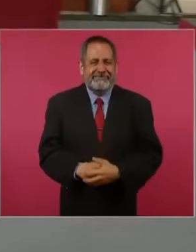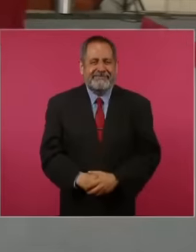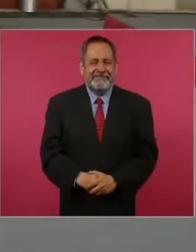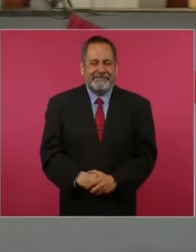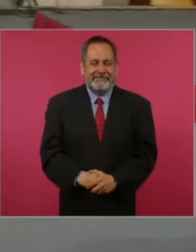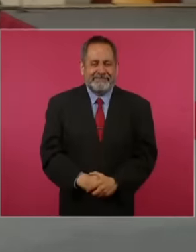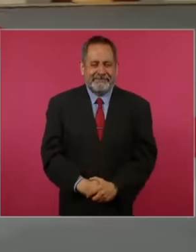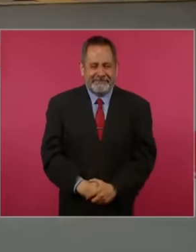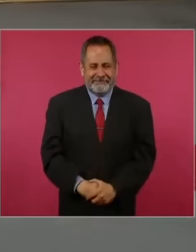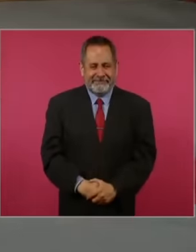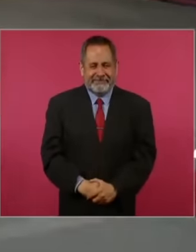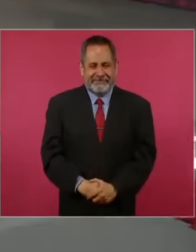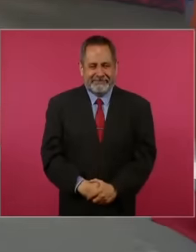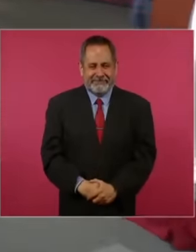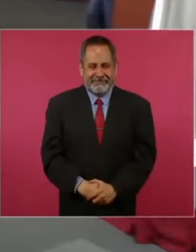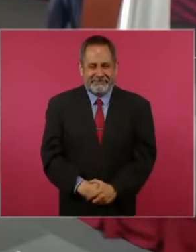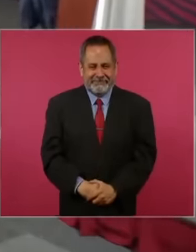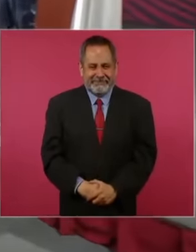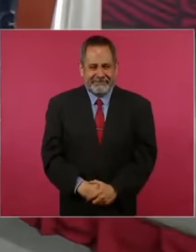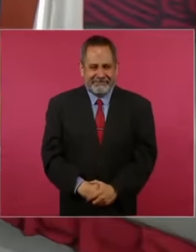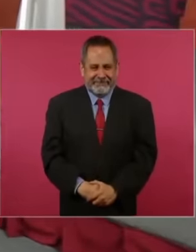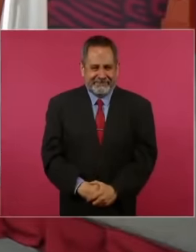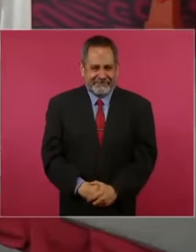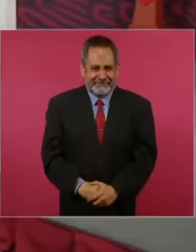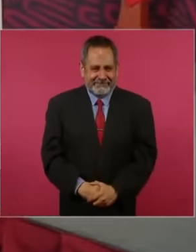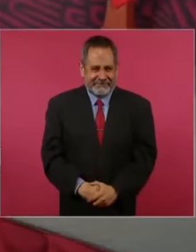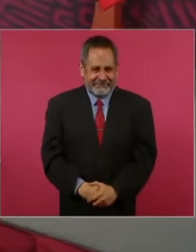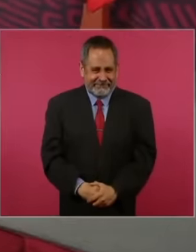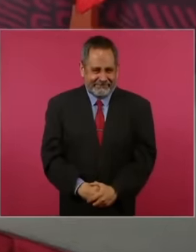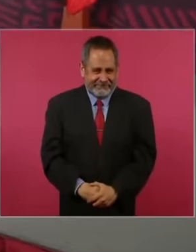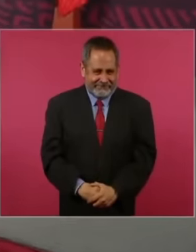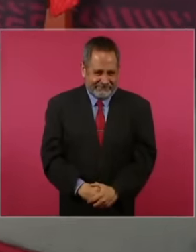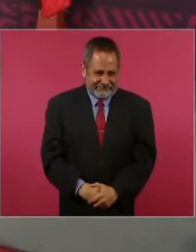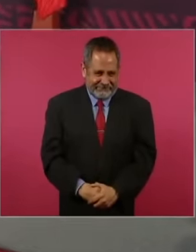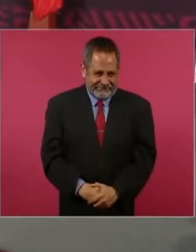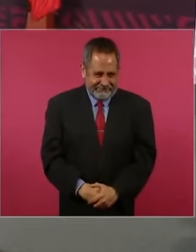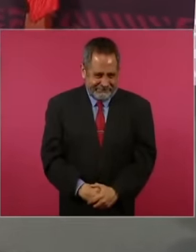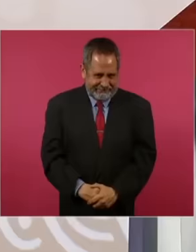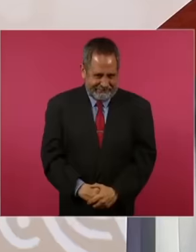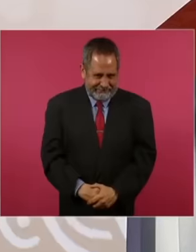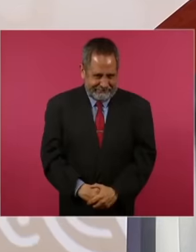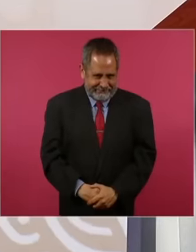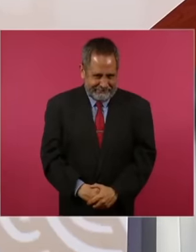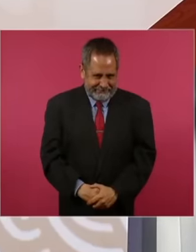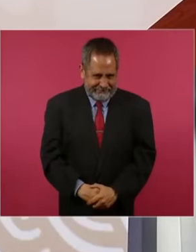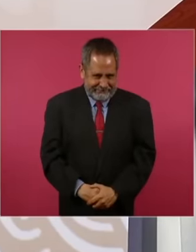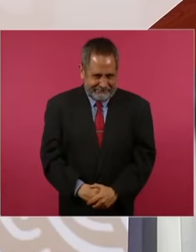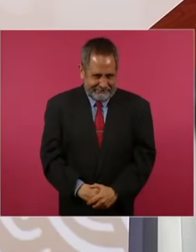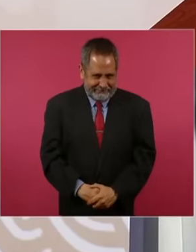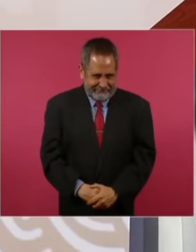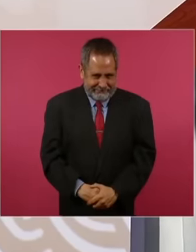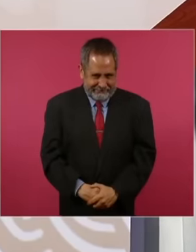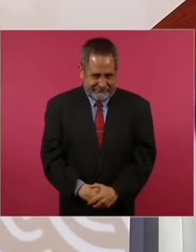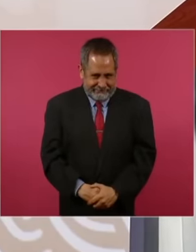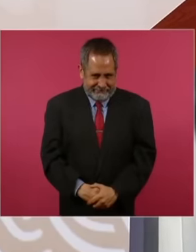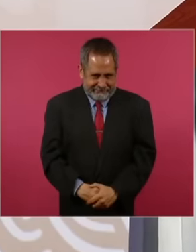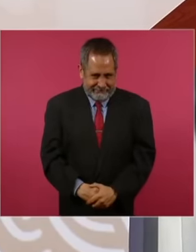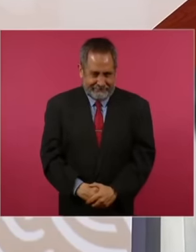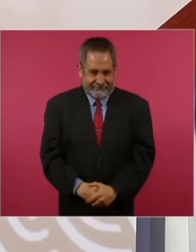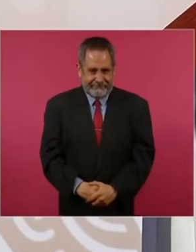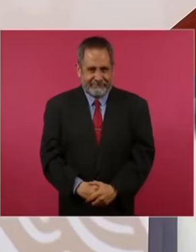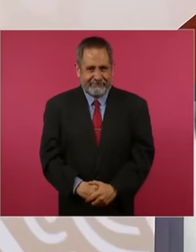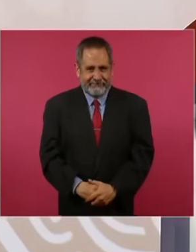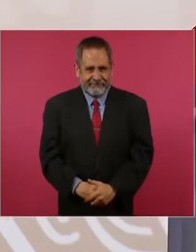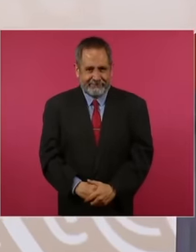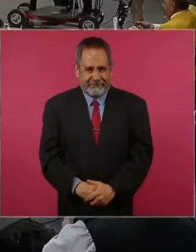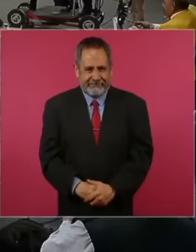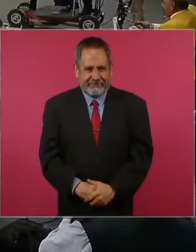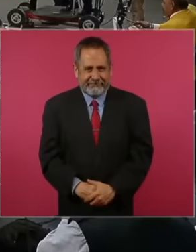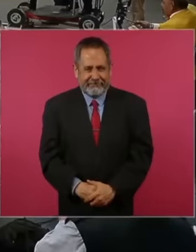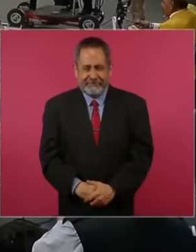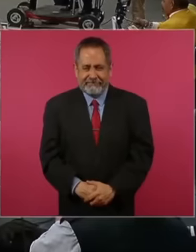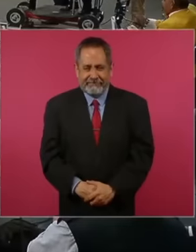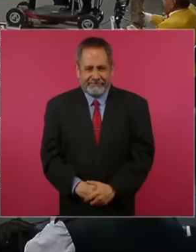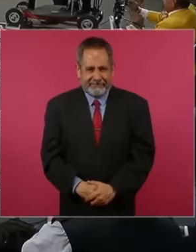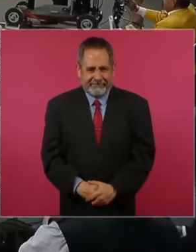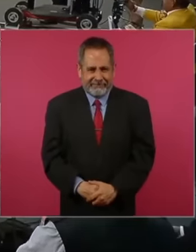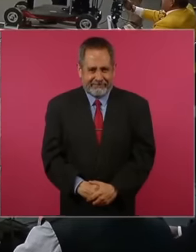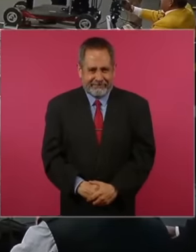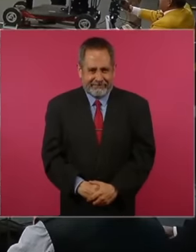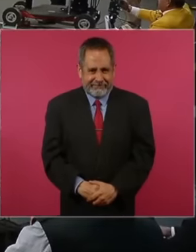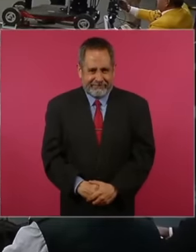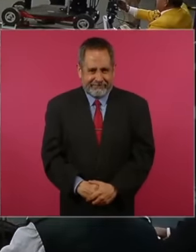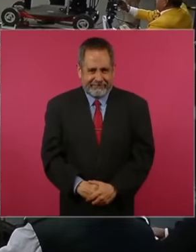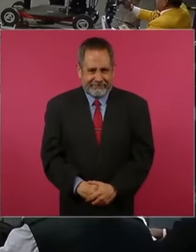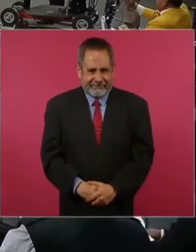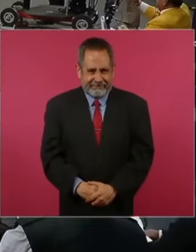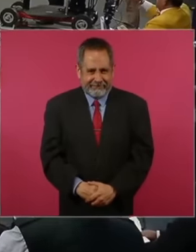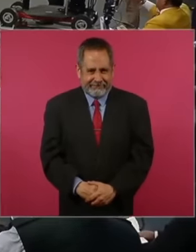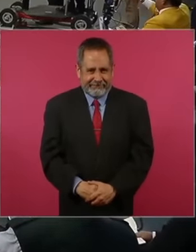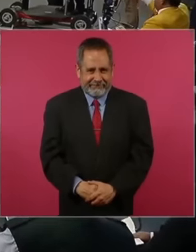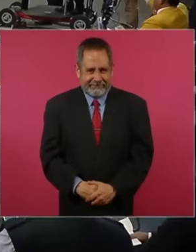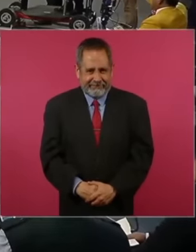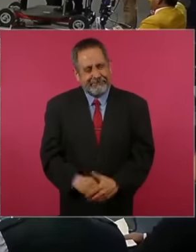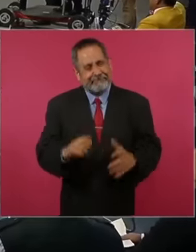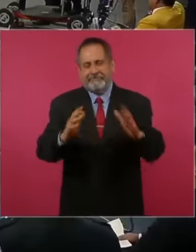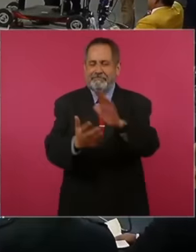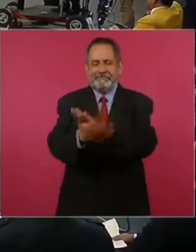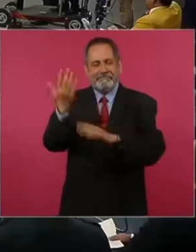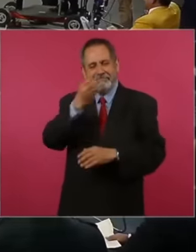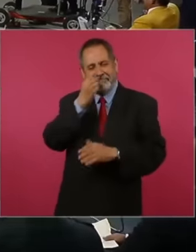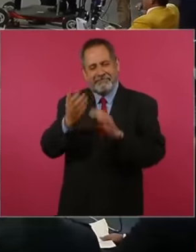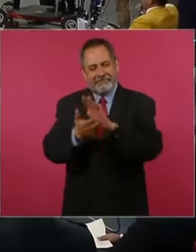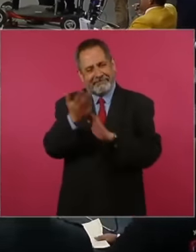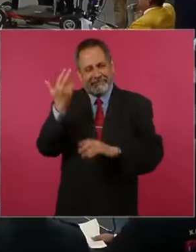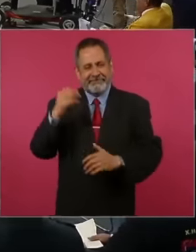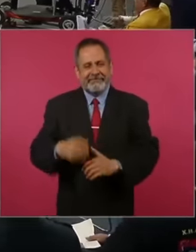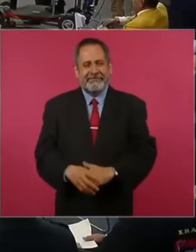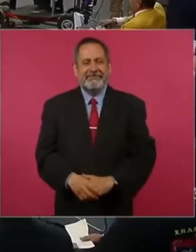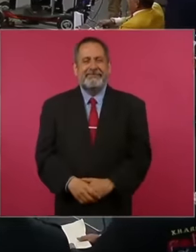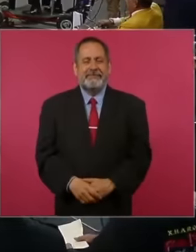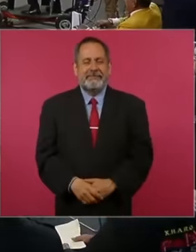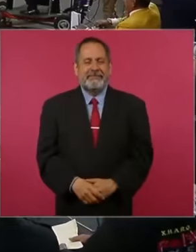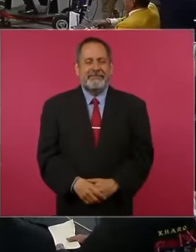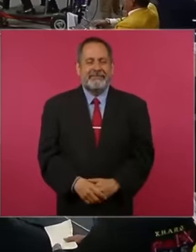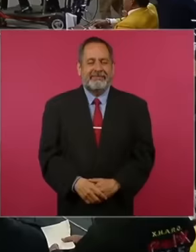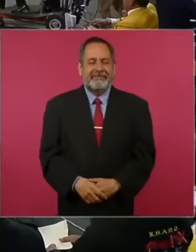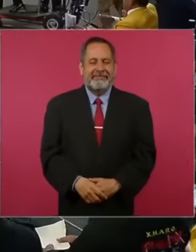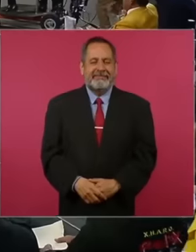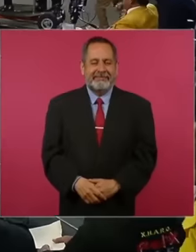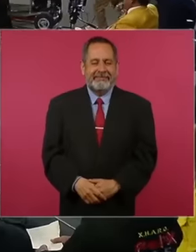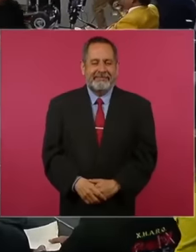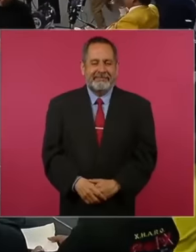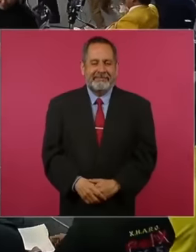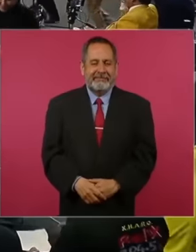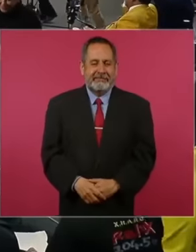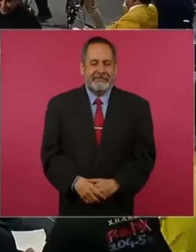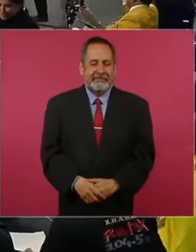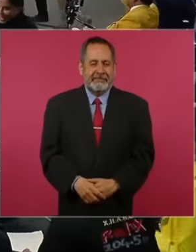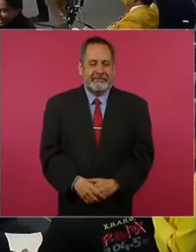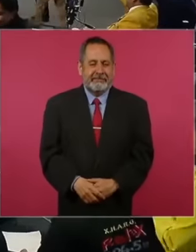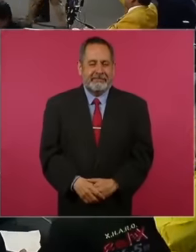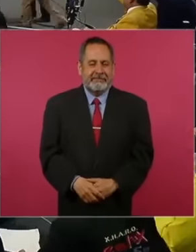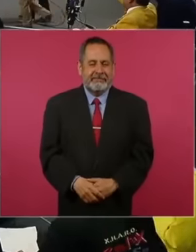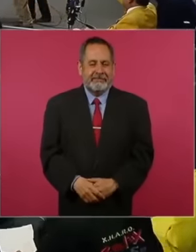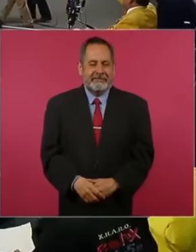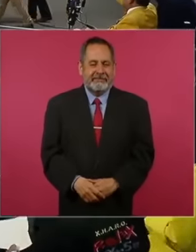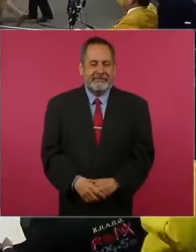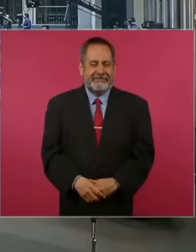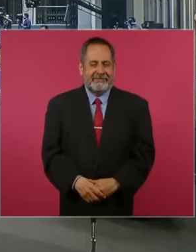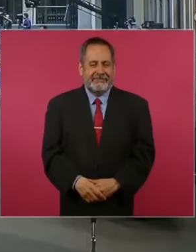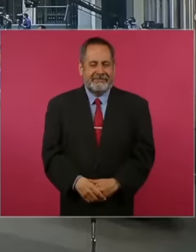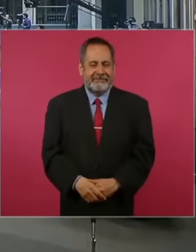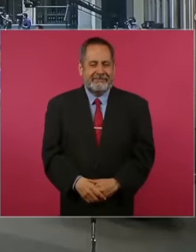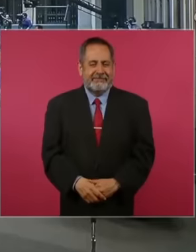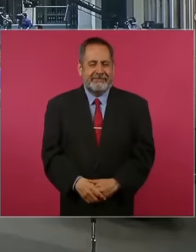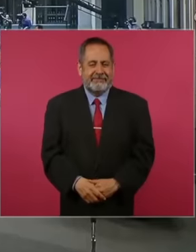oh a hug and a kiss is a H is a hero of thanks Let's go aar